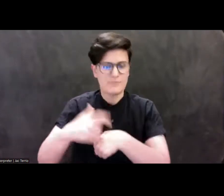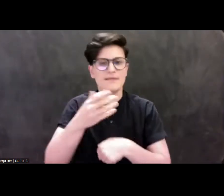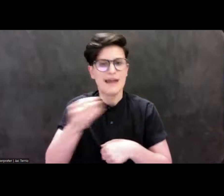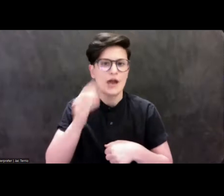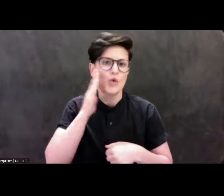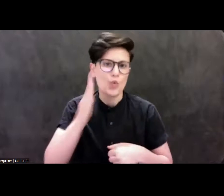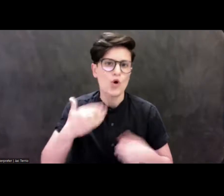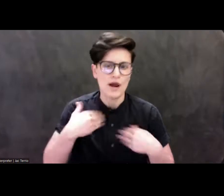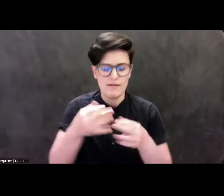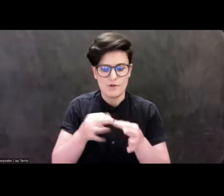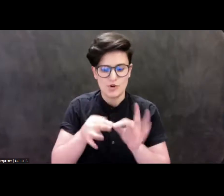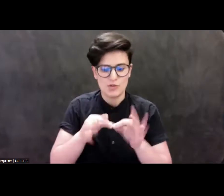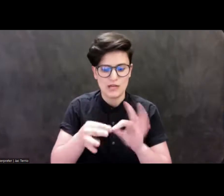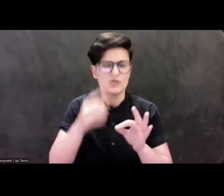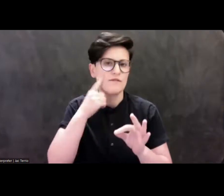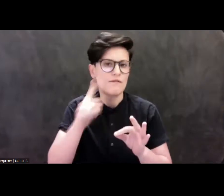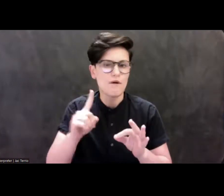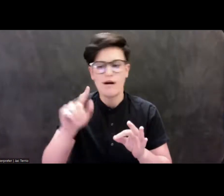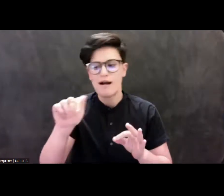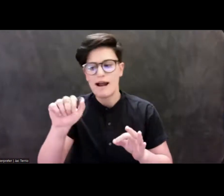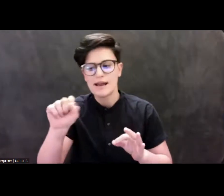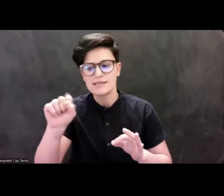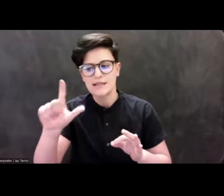languages. American sign language and Spanish.